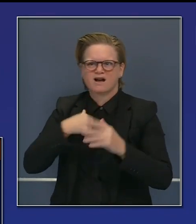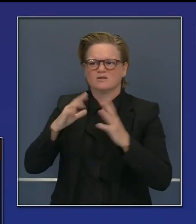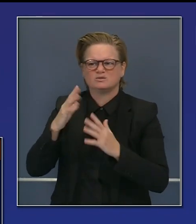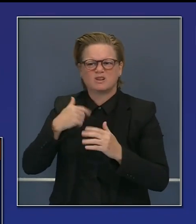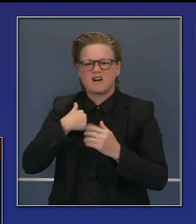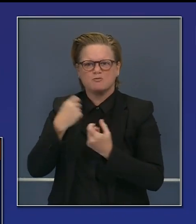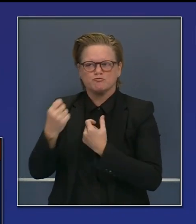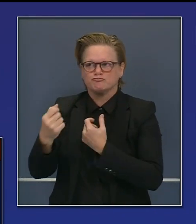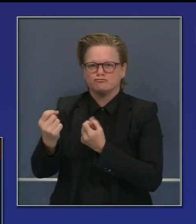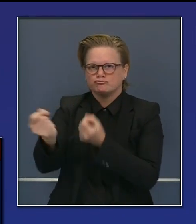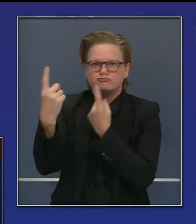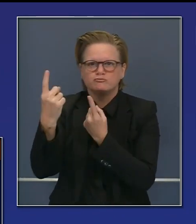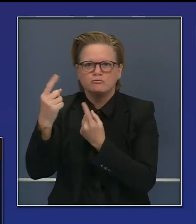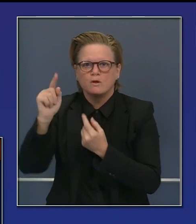RESTAURANT, I DEEPLY EMPATHIZE